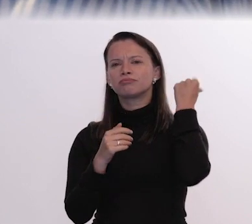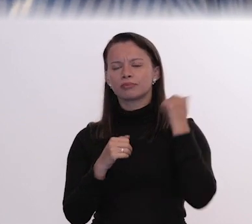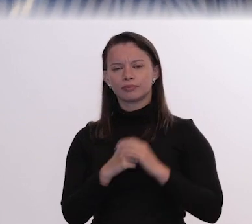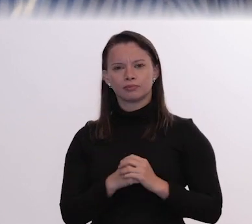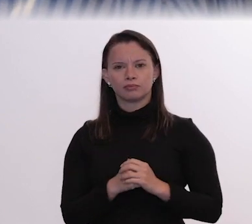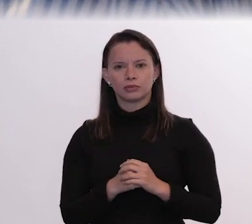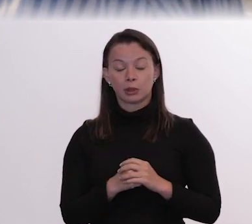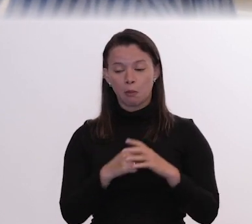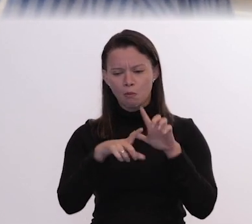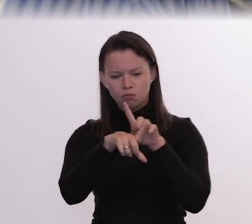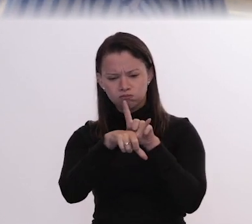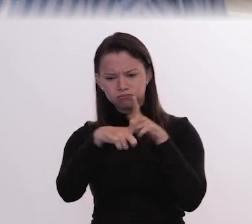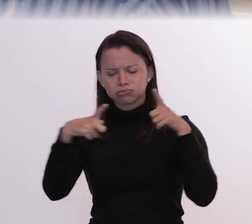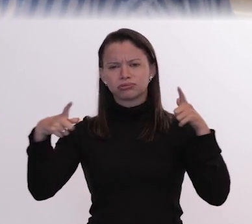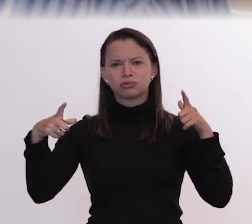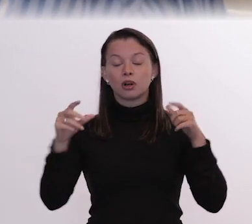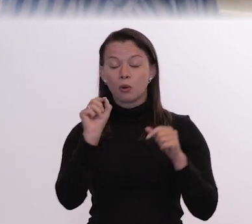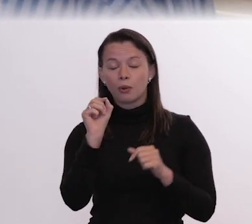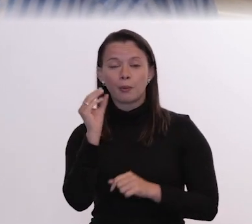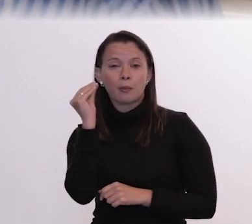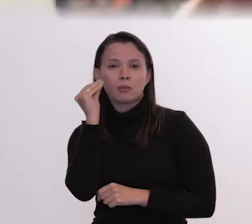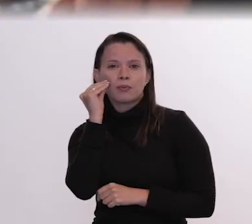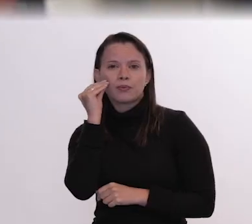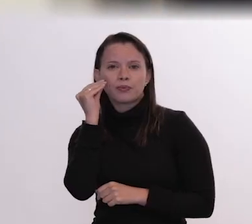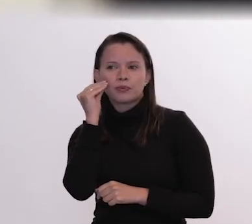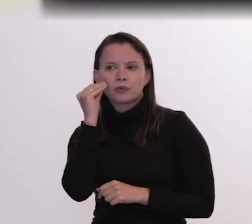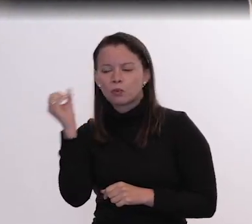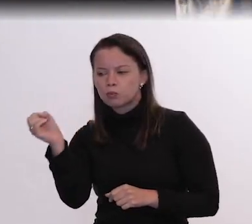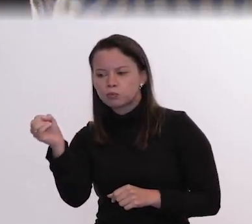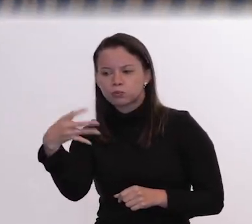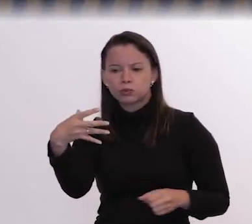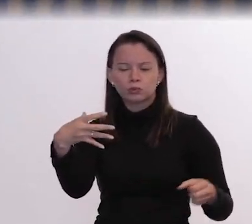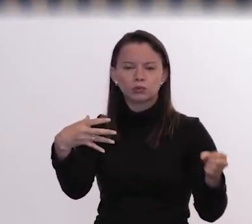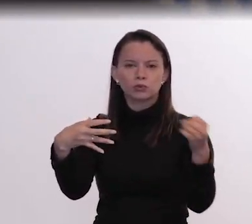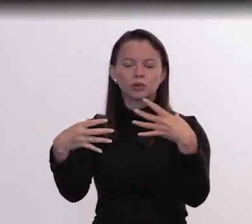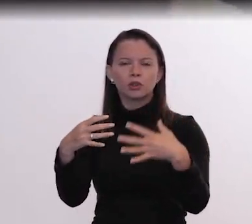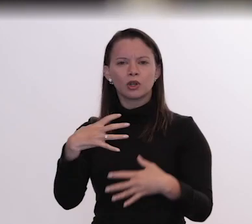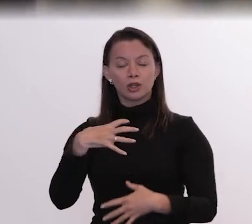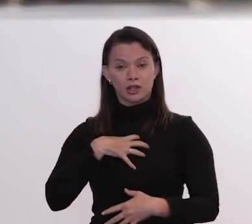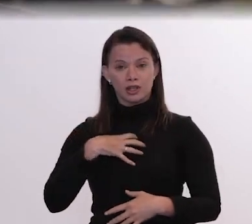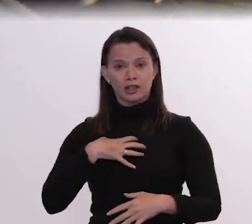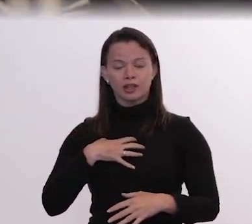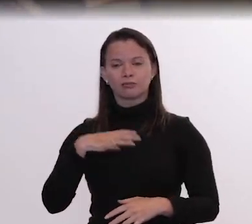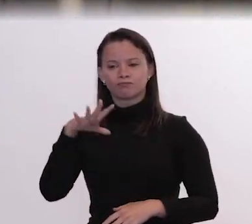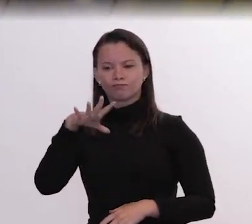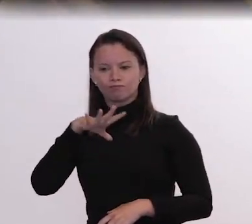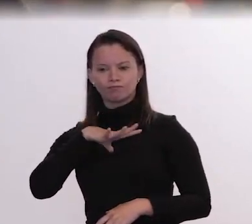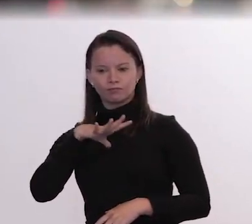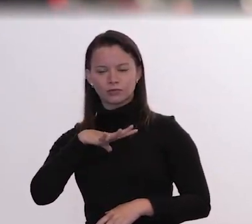a new way of looking at the city, where there would be urbanism, which like everything that happened at that time,